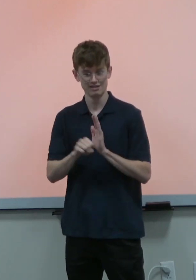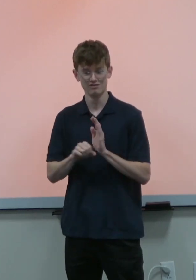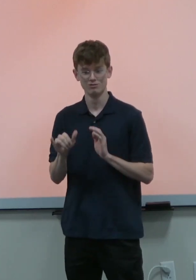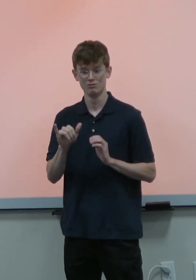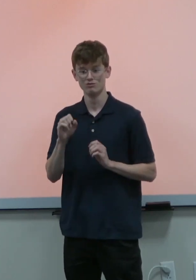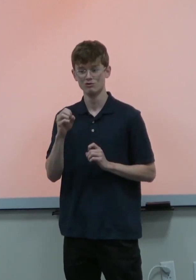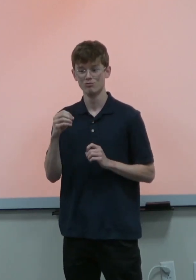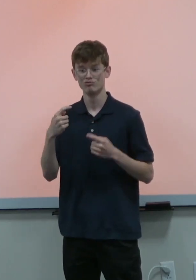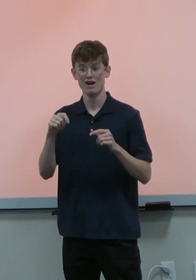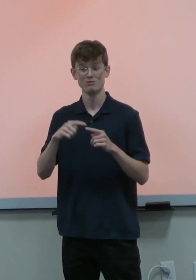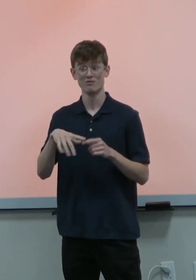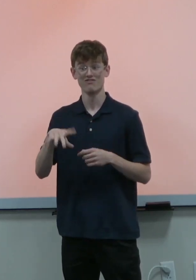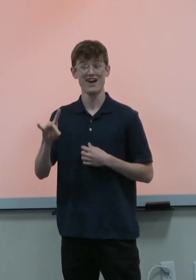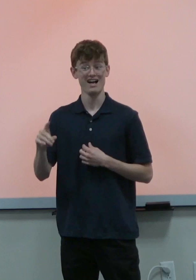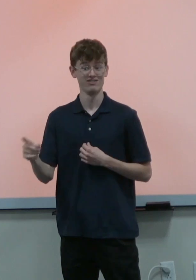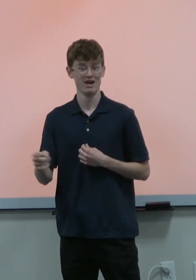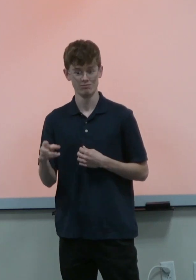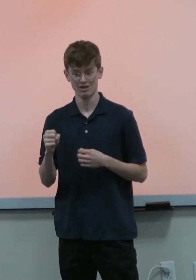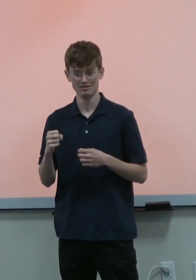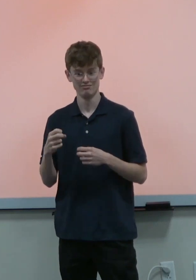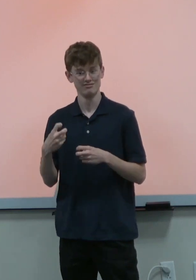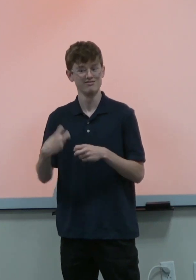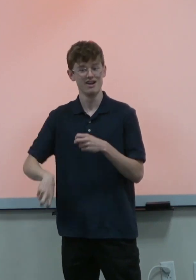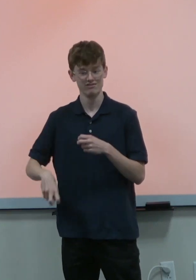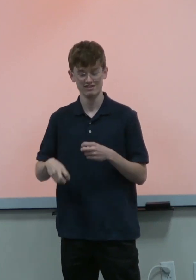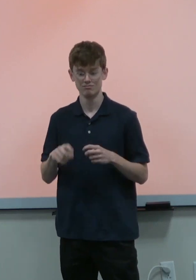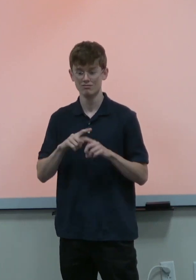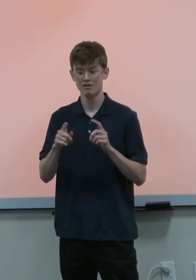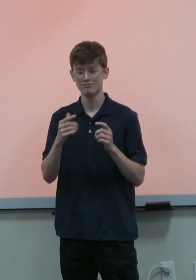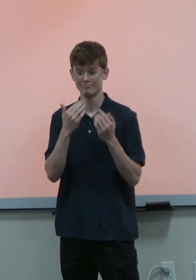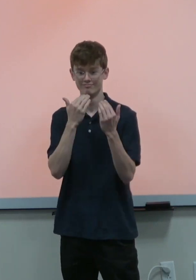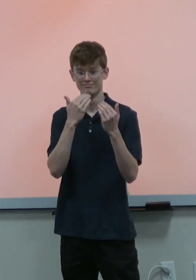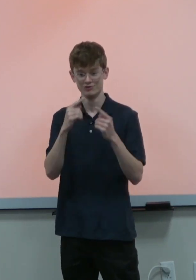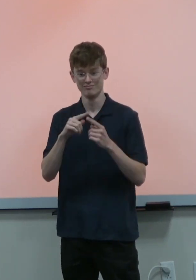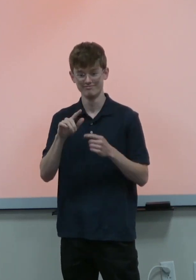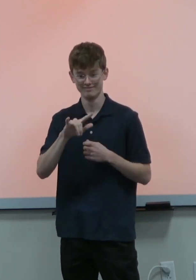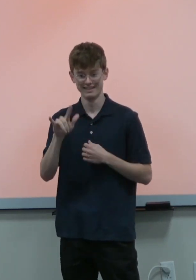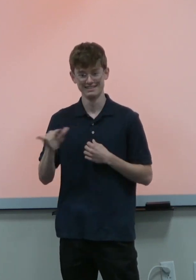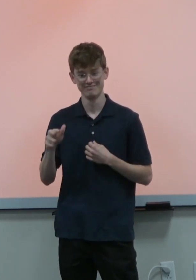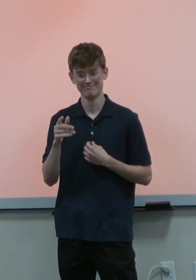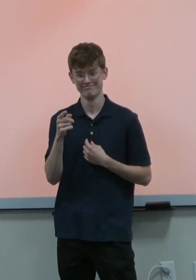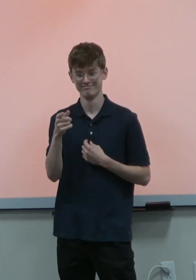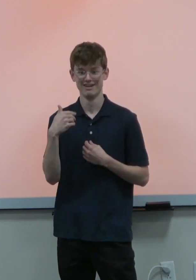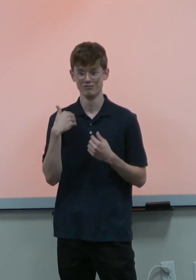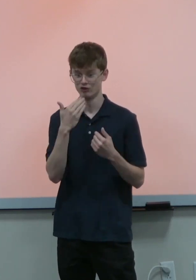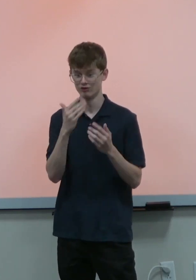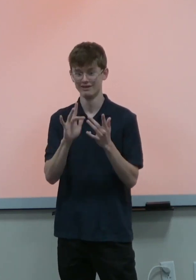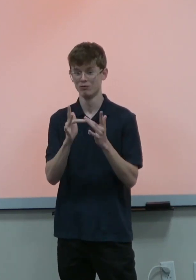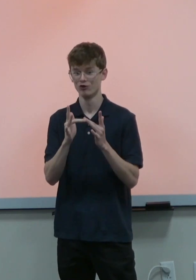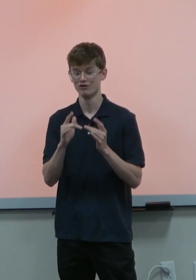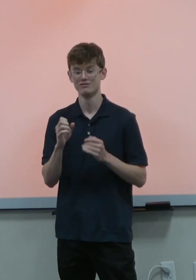people who are in other states, their experience too. It was challenging to find those people, but a big thank you